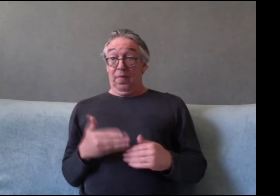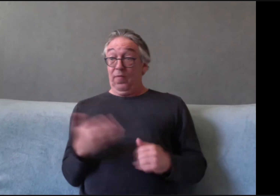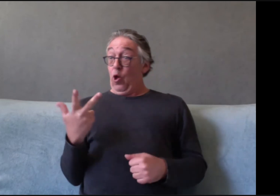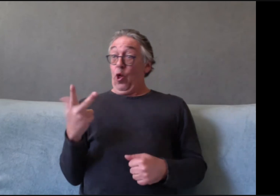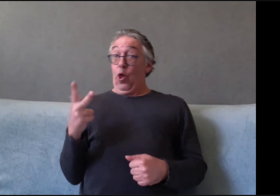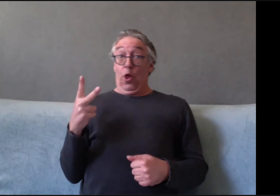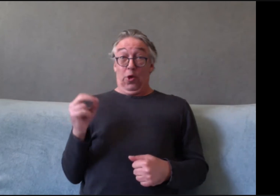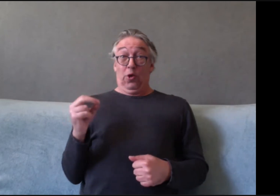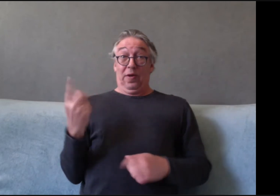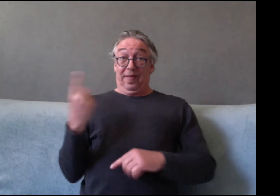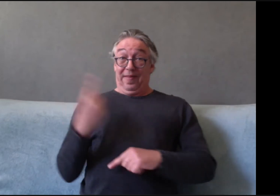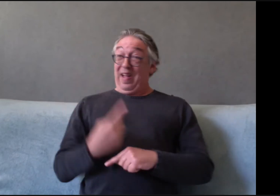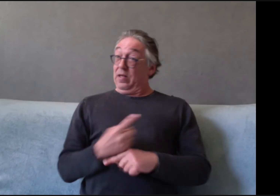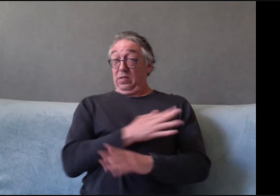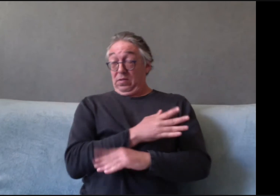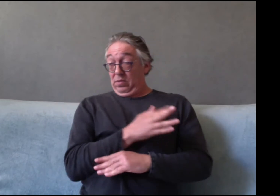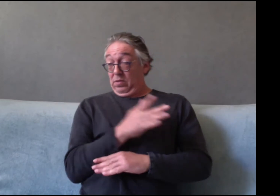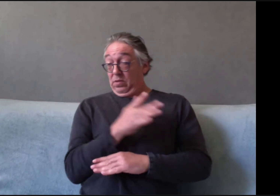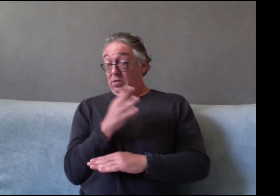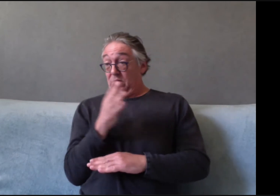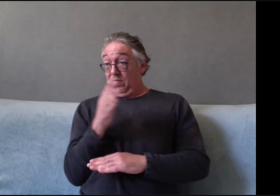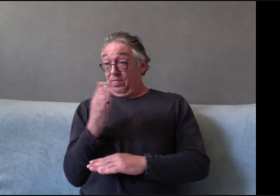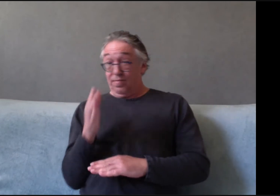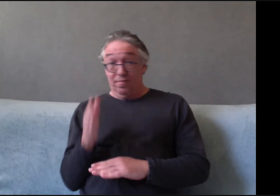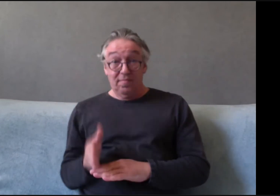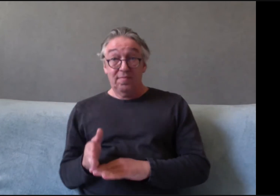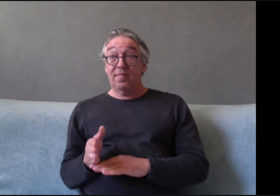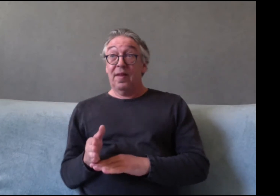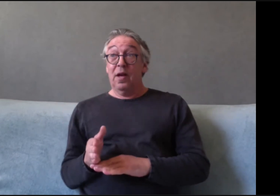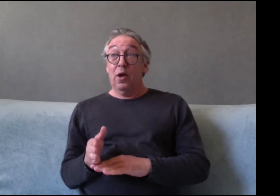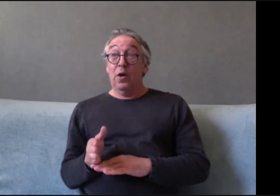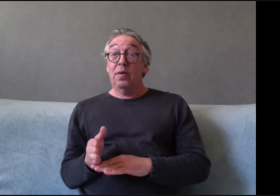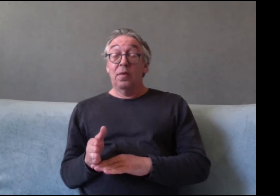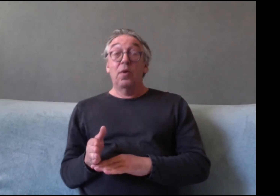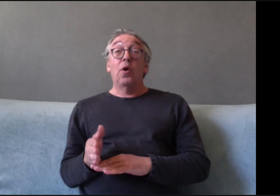to the school and centres closure. They hasn't been activated.